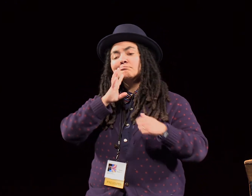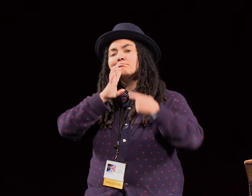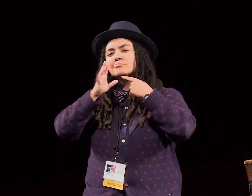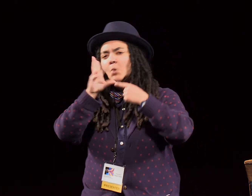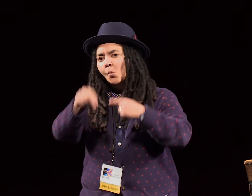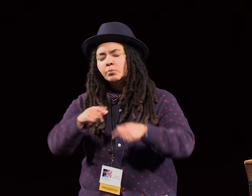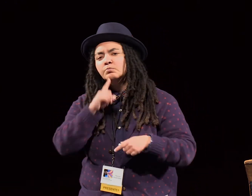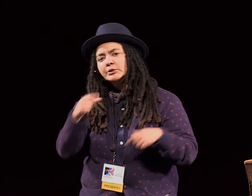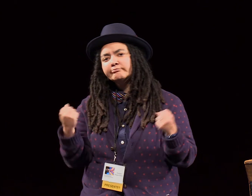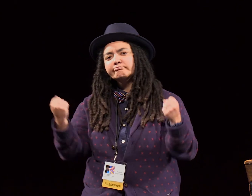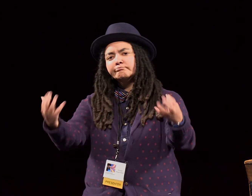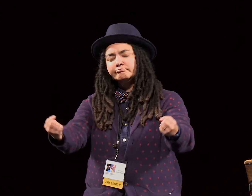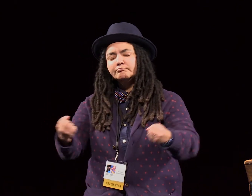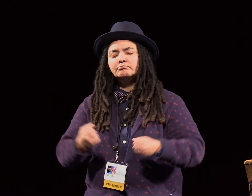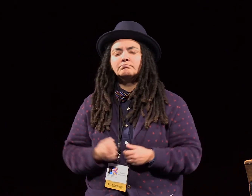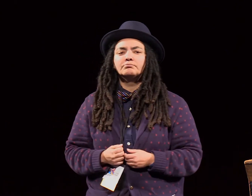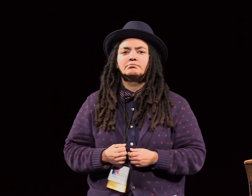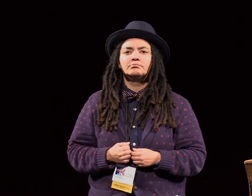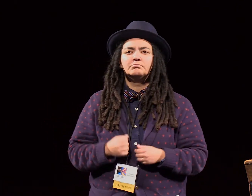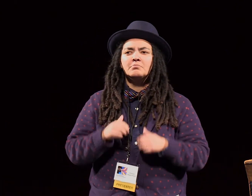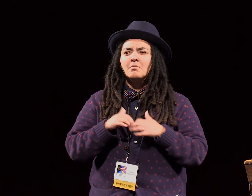whether it be through spoken language or sign language.